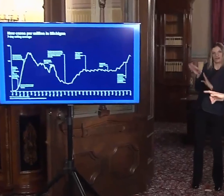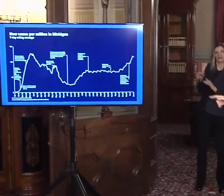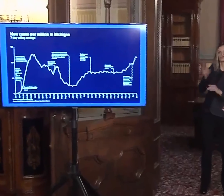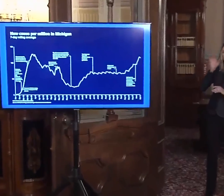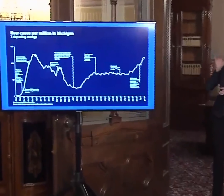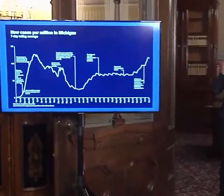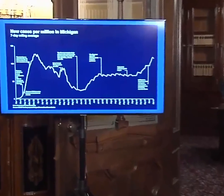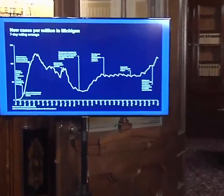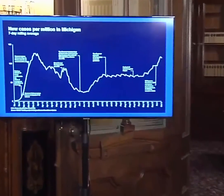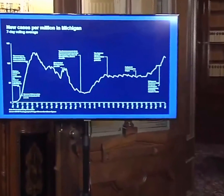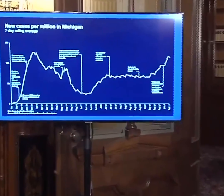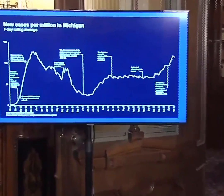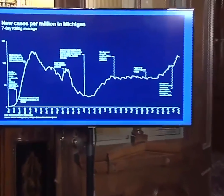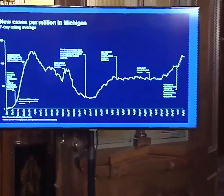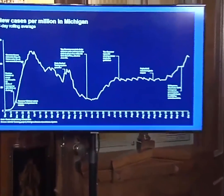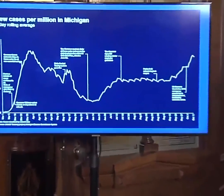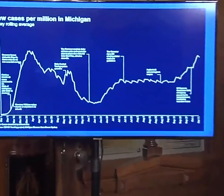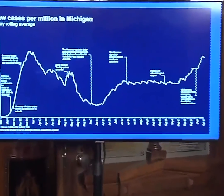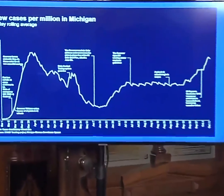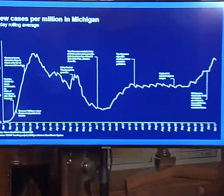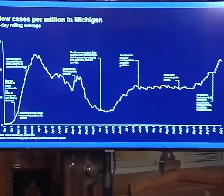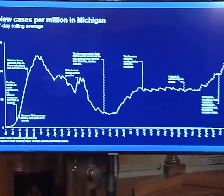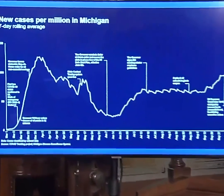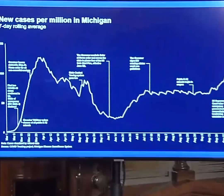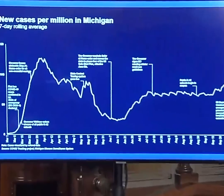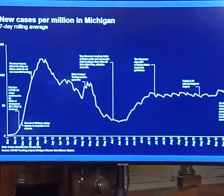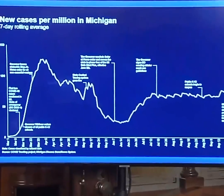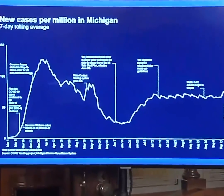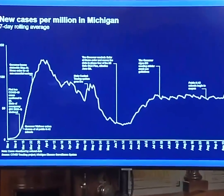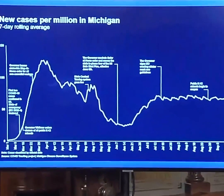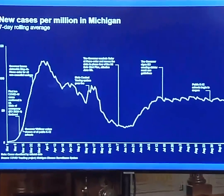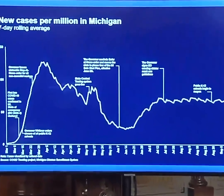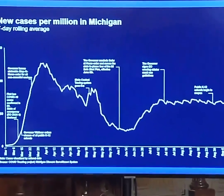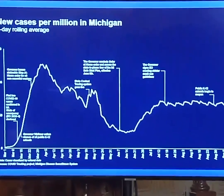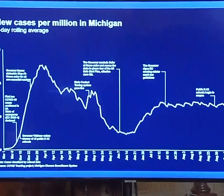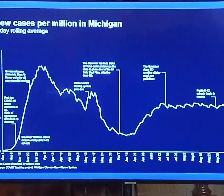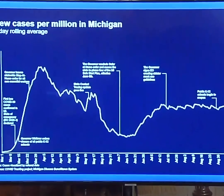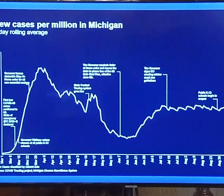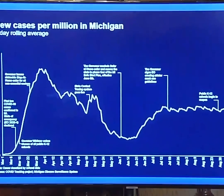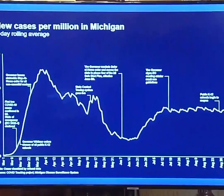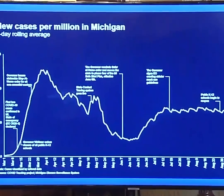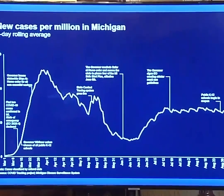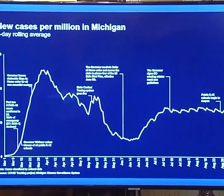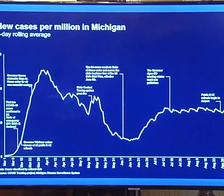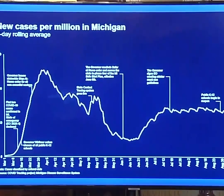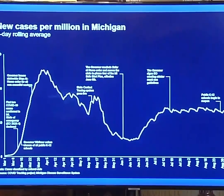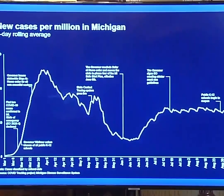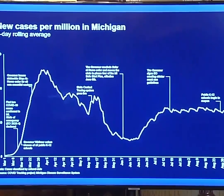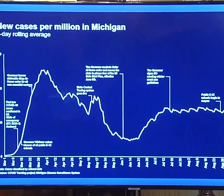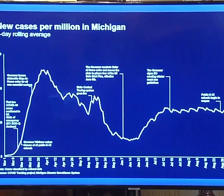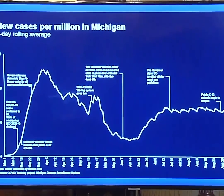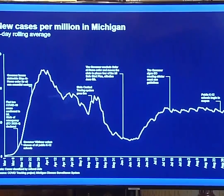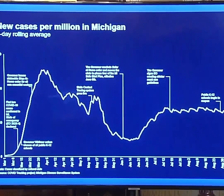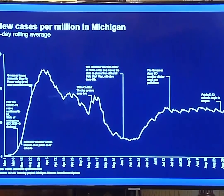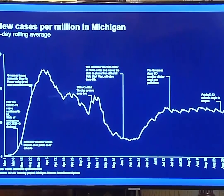OVER THE PAST SEVEN MONTHS. THE FURTHEST LINE TO THE RIGHT SHOWS WHEN THE SUPREME COURT ISSUED THE RULING.